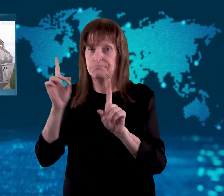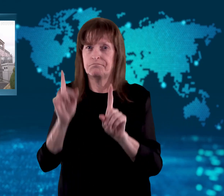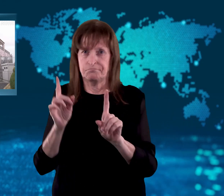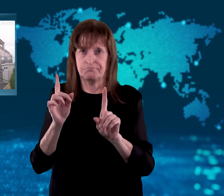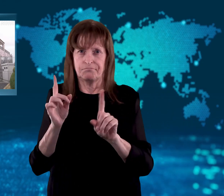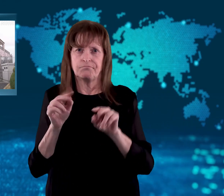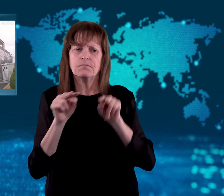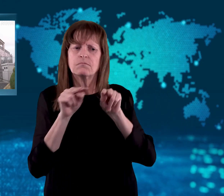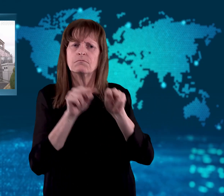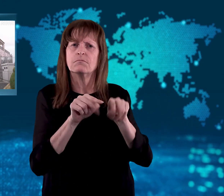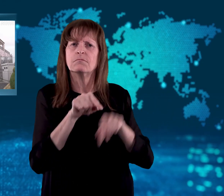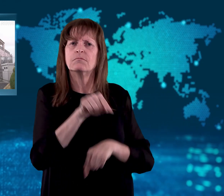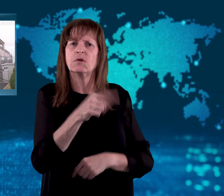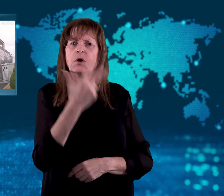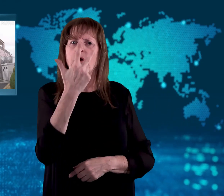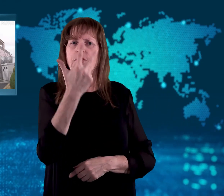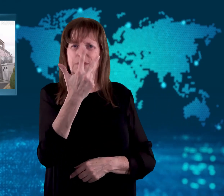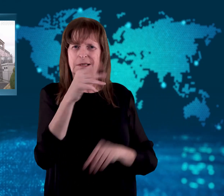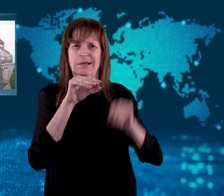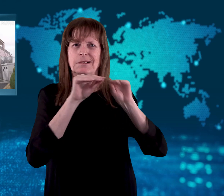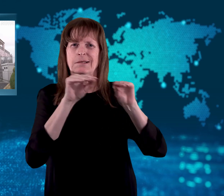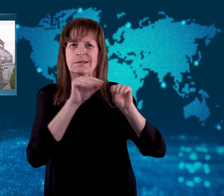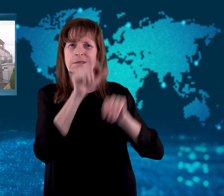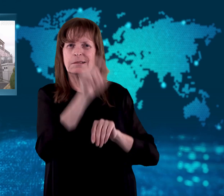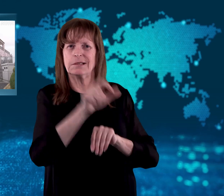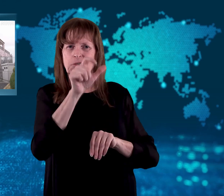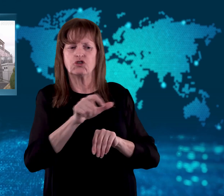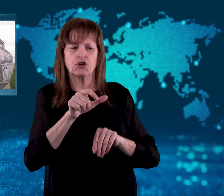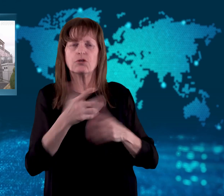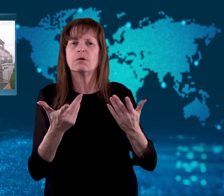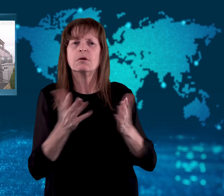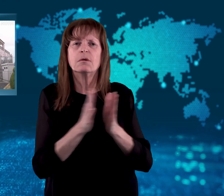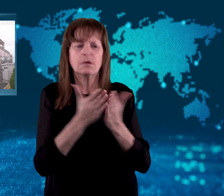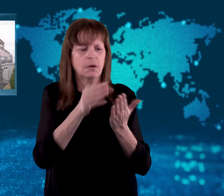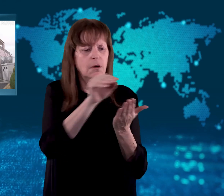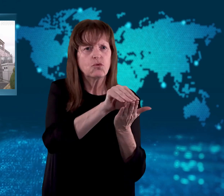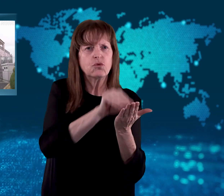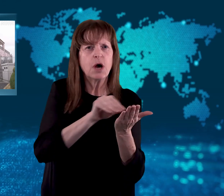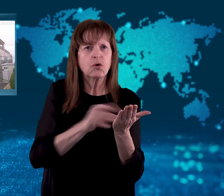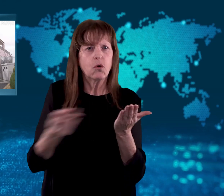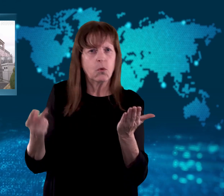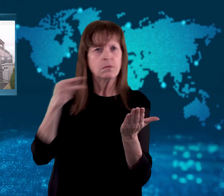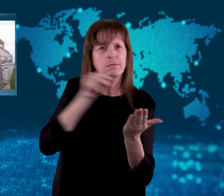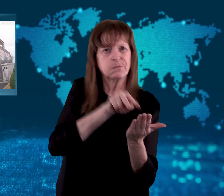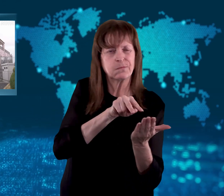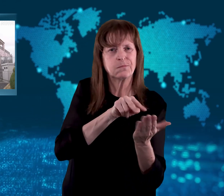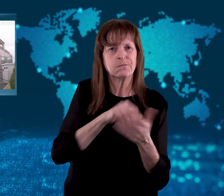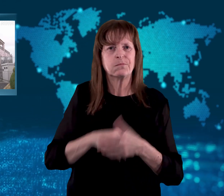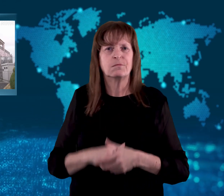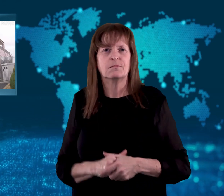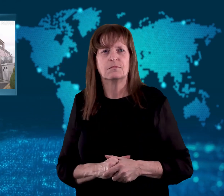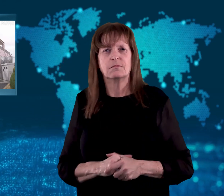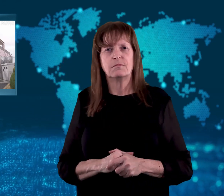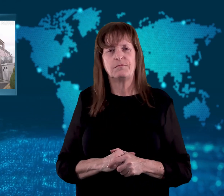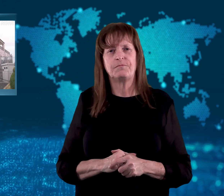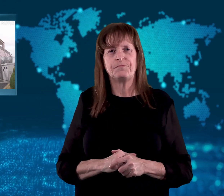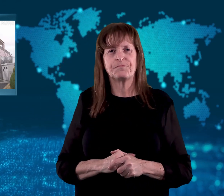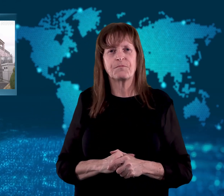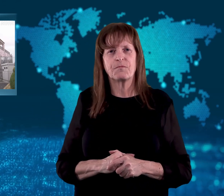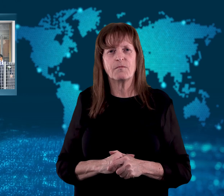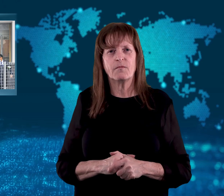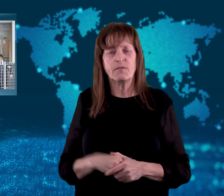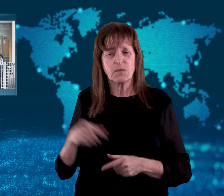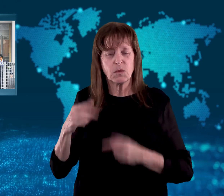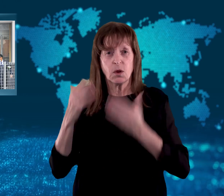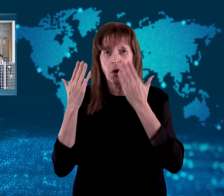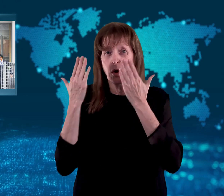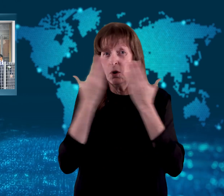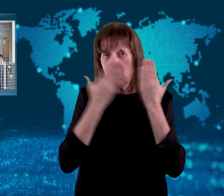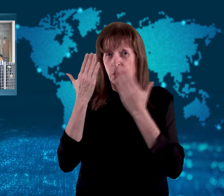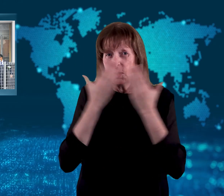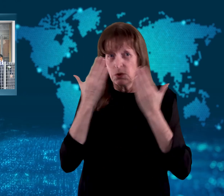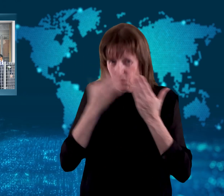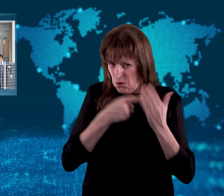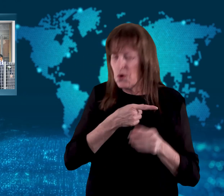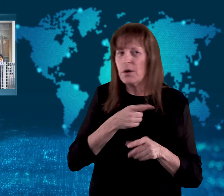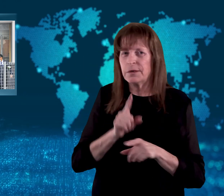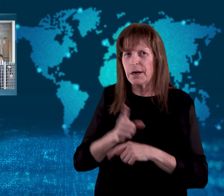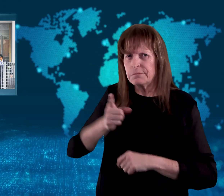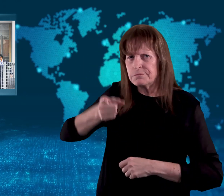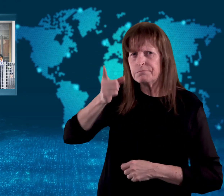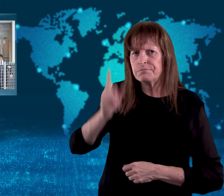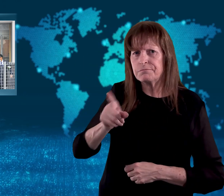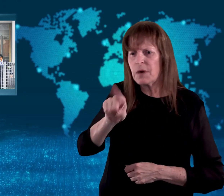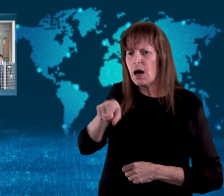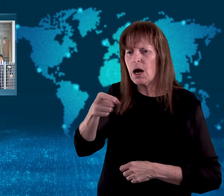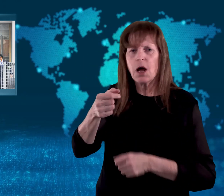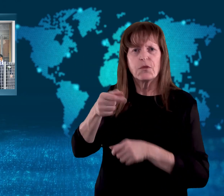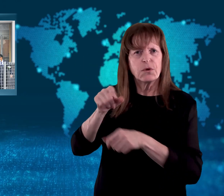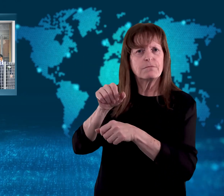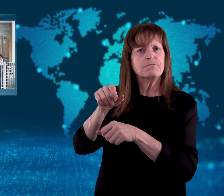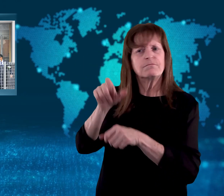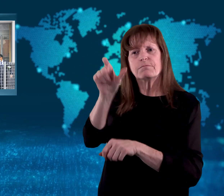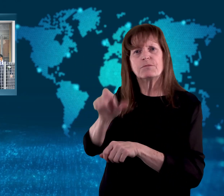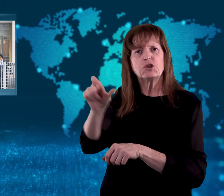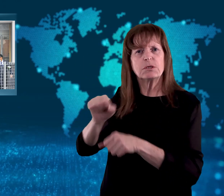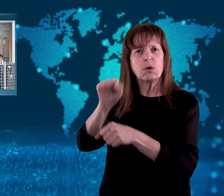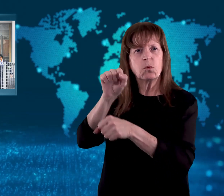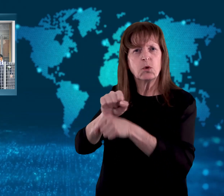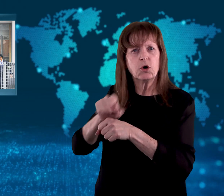The school forced other workers to sign a document that does not allow them to